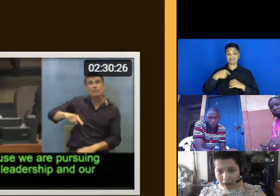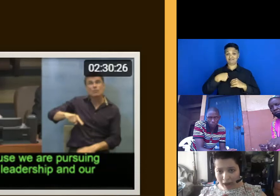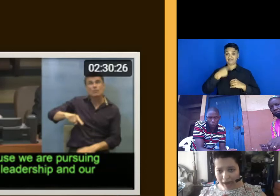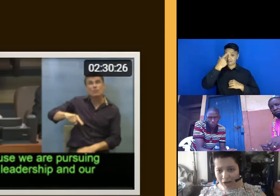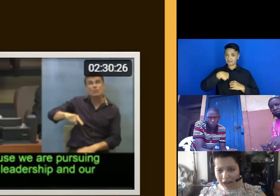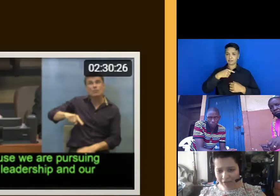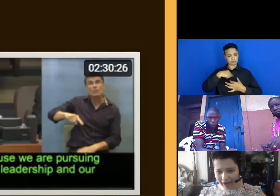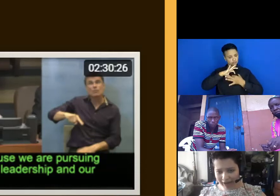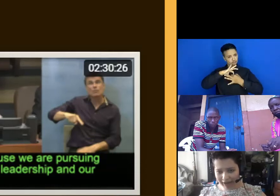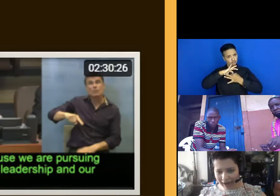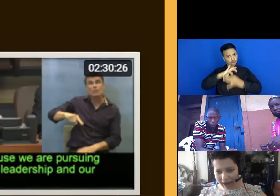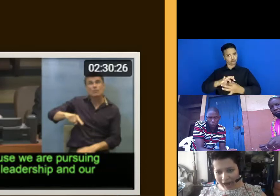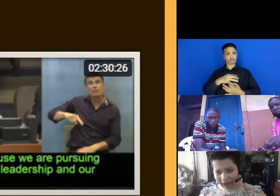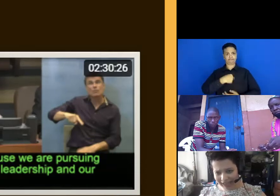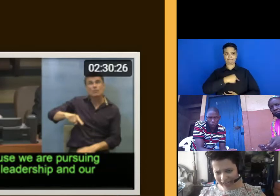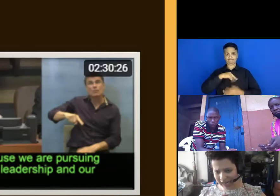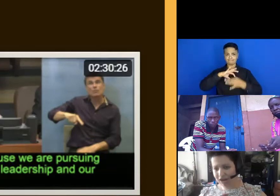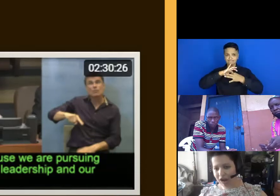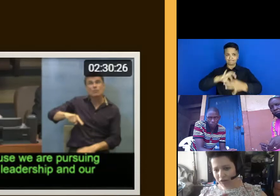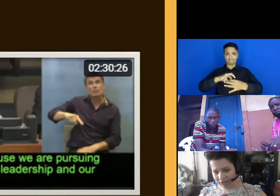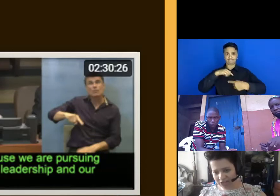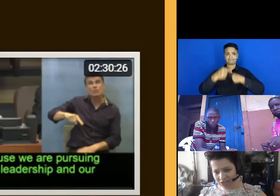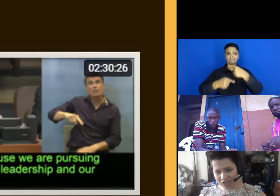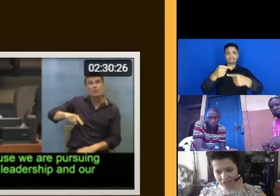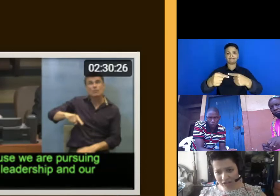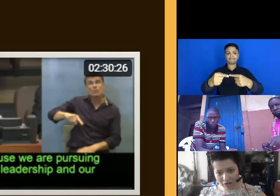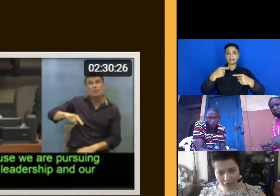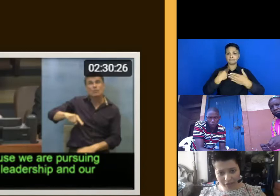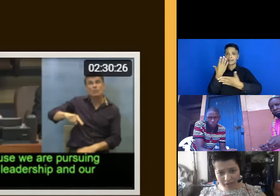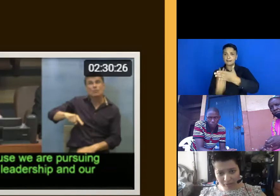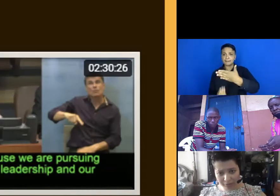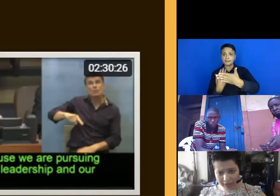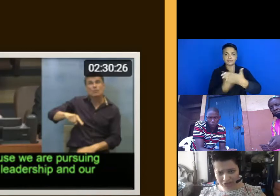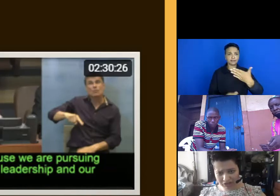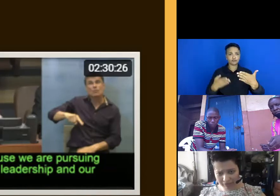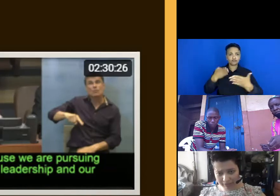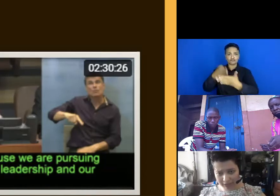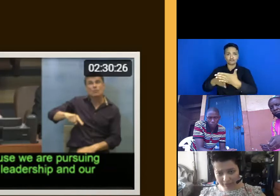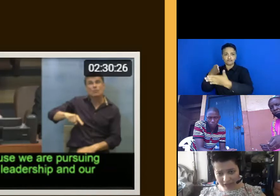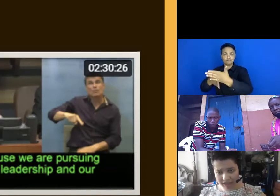i don't have a idea of the international conference of population of development